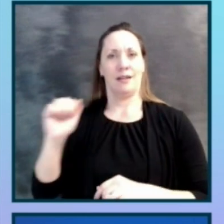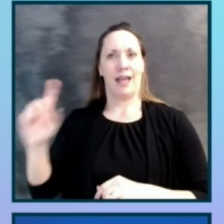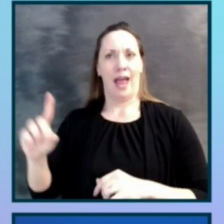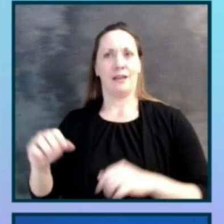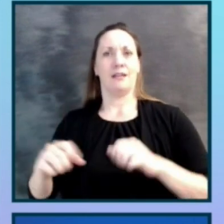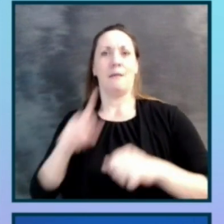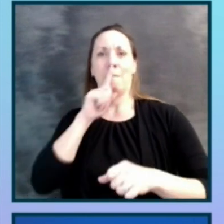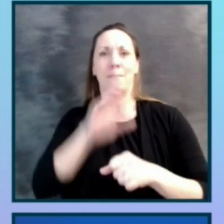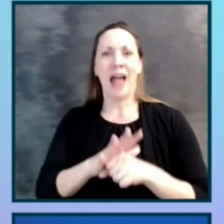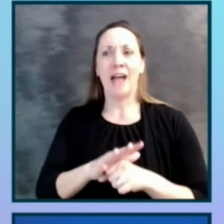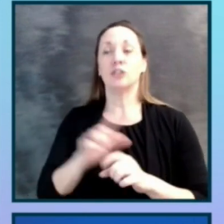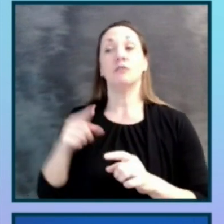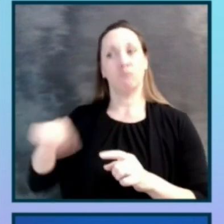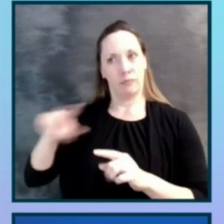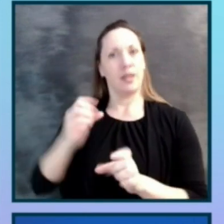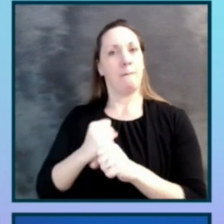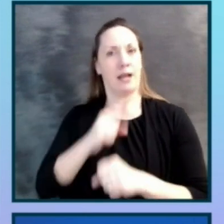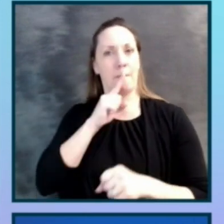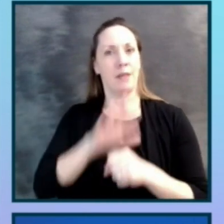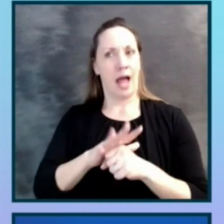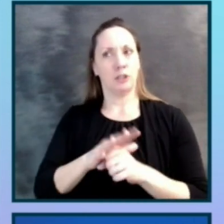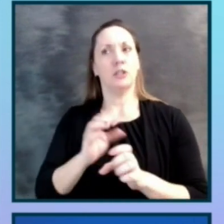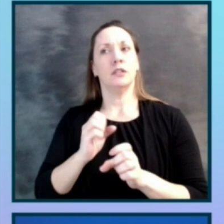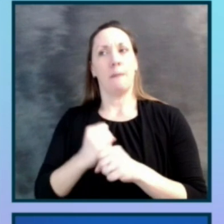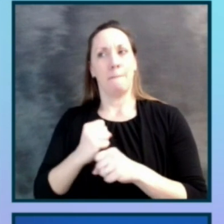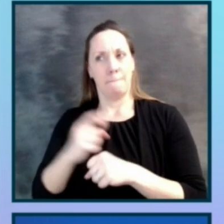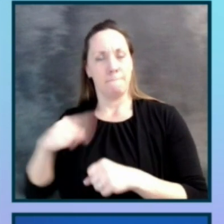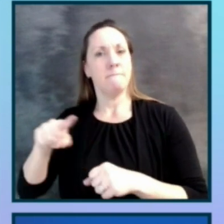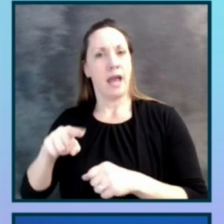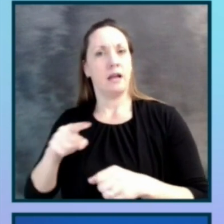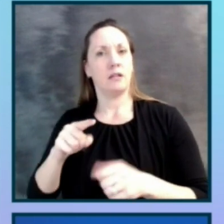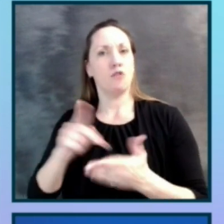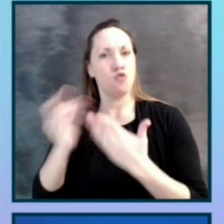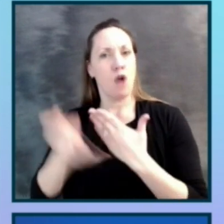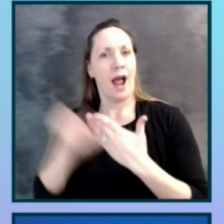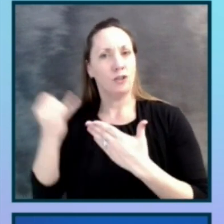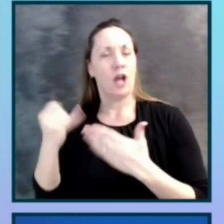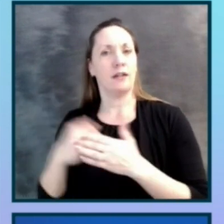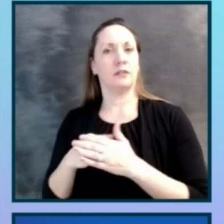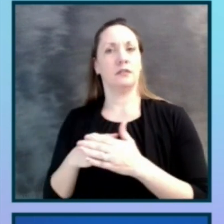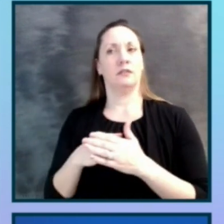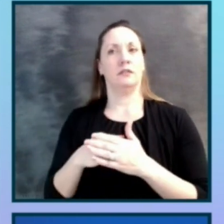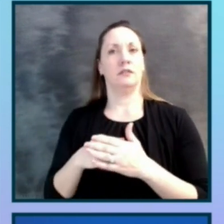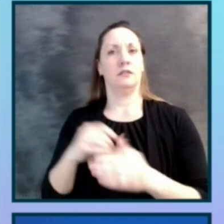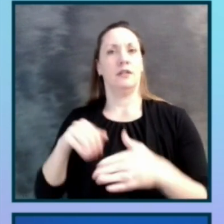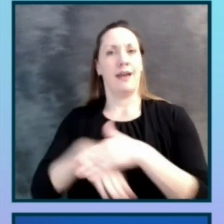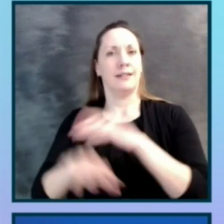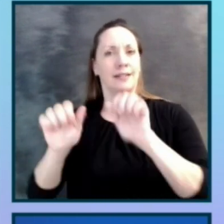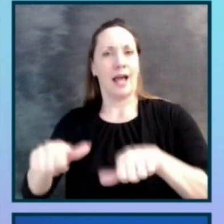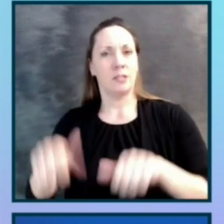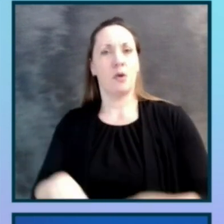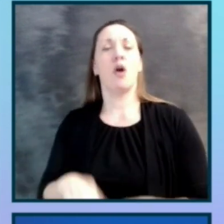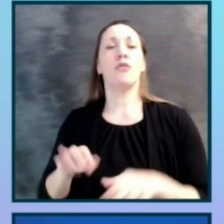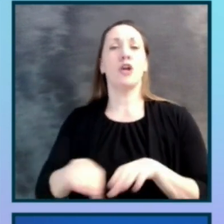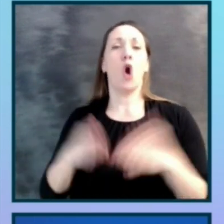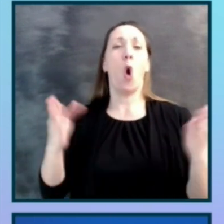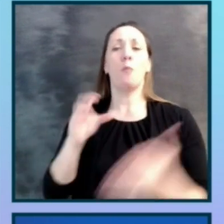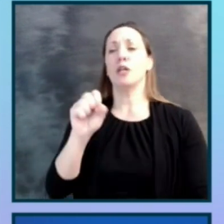to make their projects accessible. Because the open source frameworks are used by millions of developers and they affect billions of users.